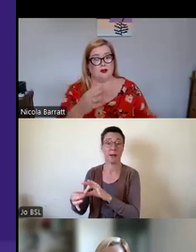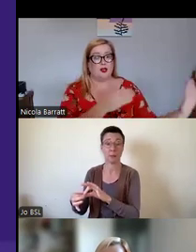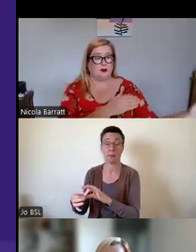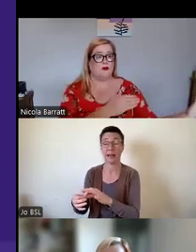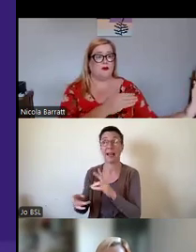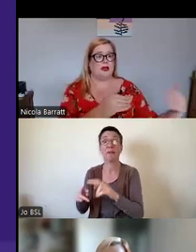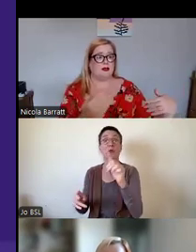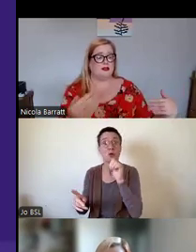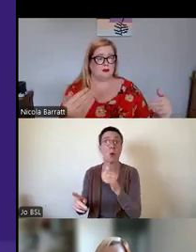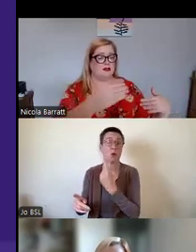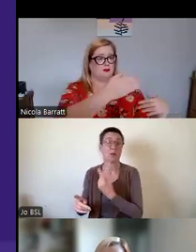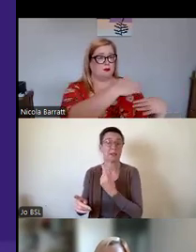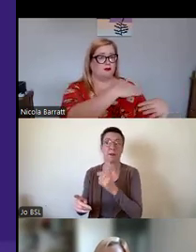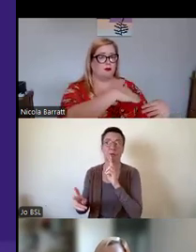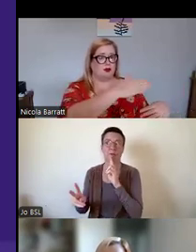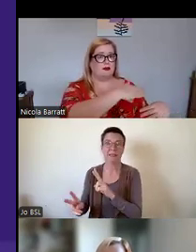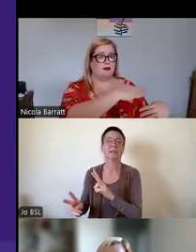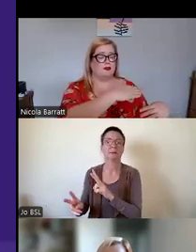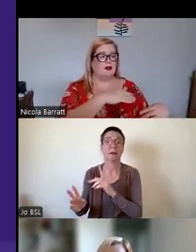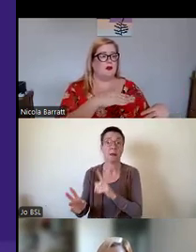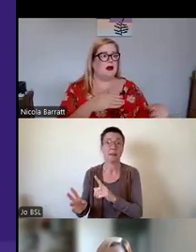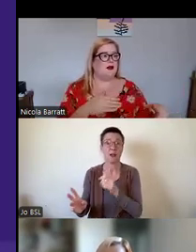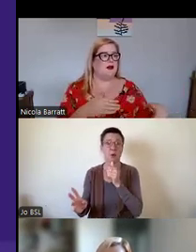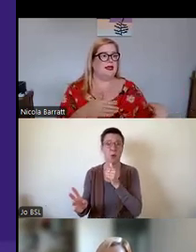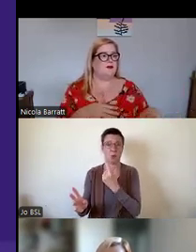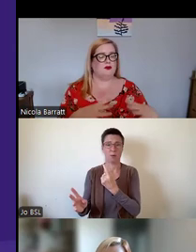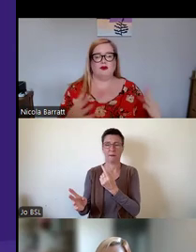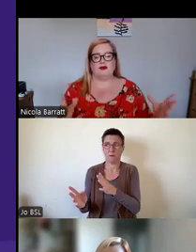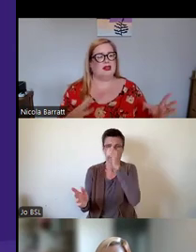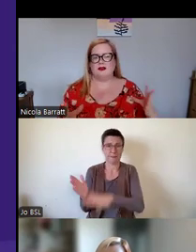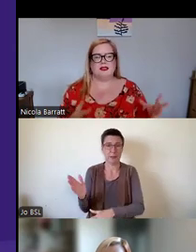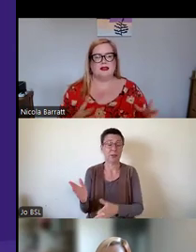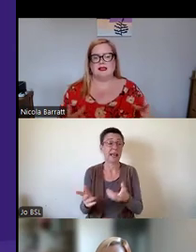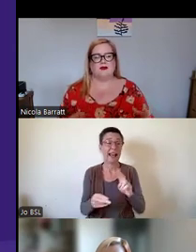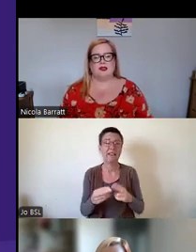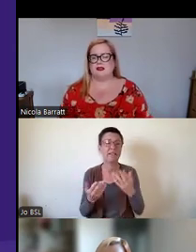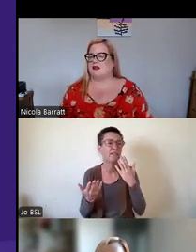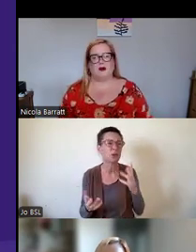For you, that means your best time is before then. If you're not really noticing a difference,